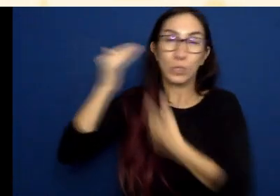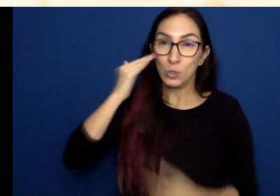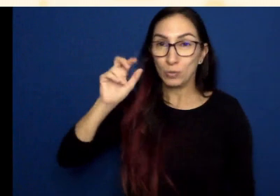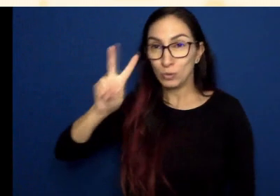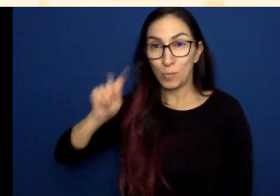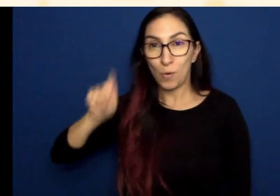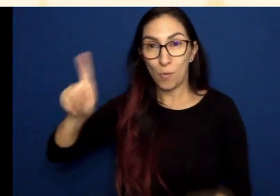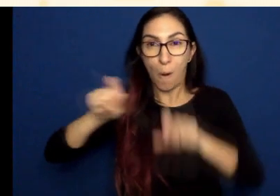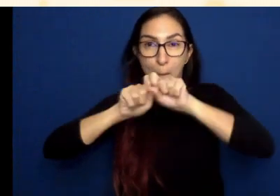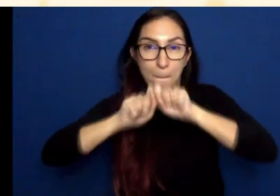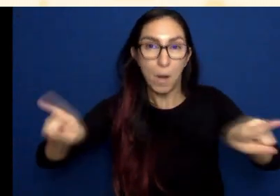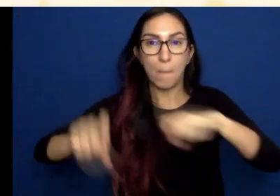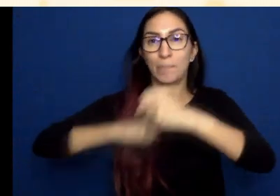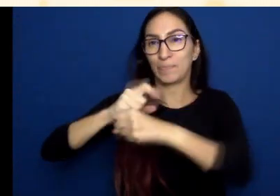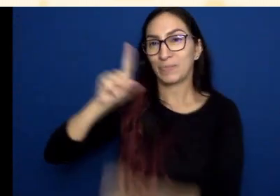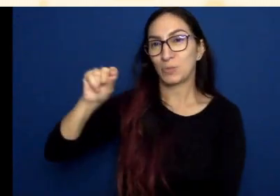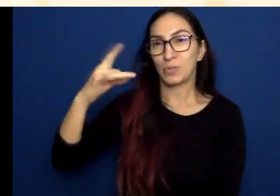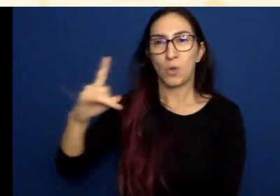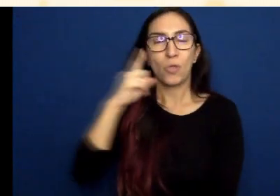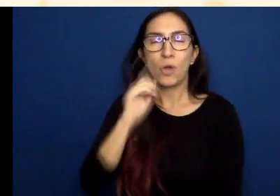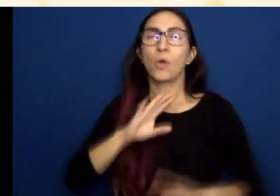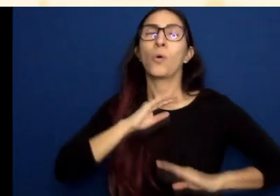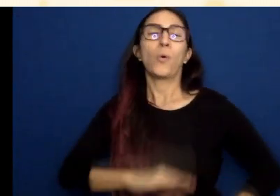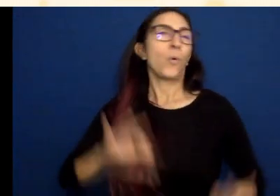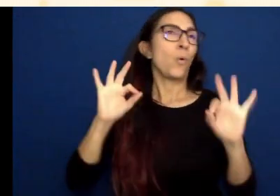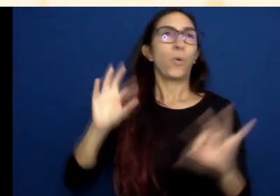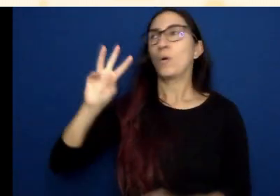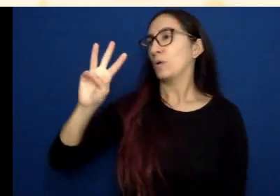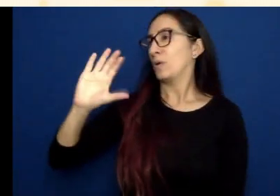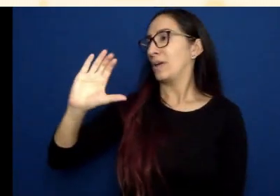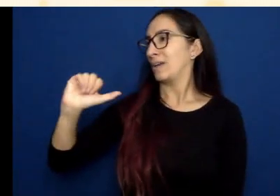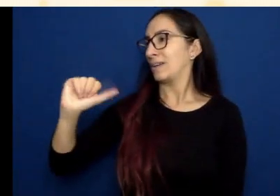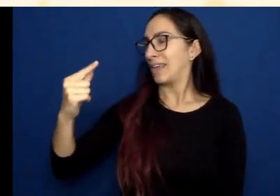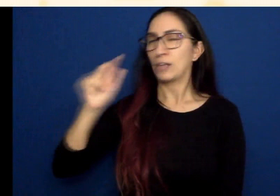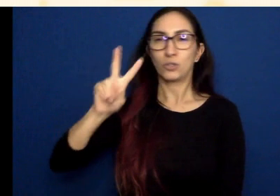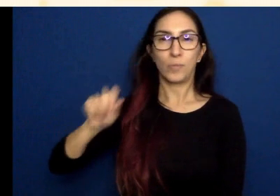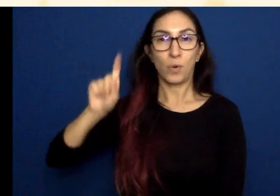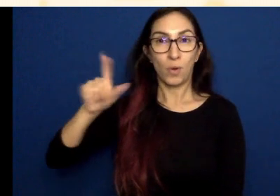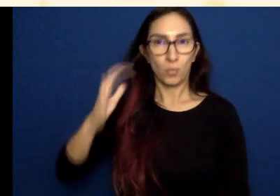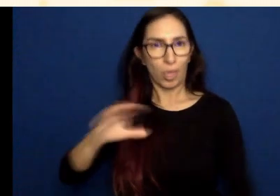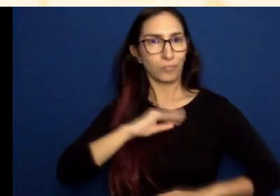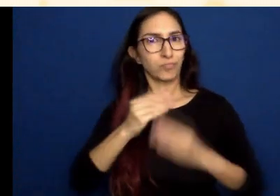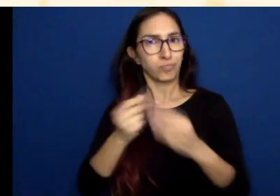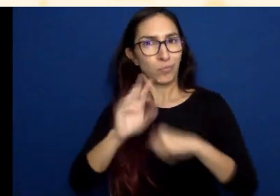So we formed a committee of which I was a Chair to amalgamate all these mobile accessibility testing standards.